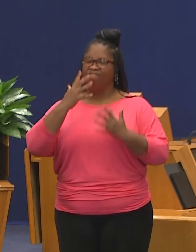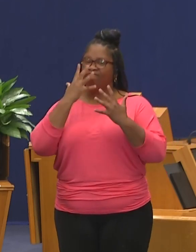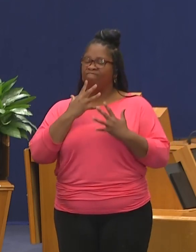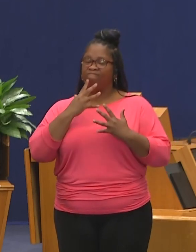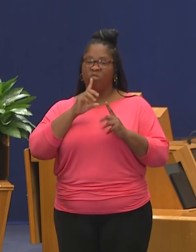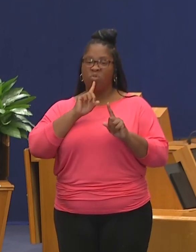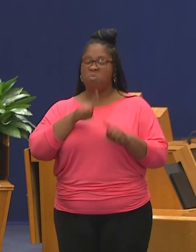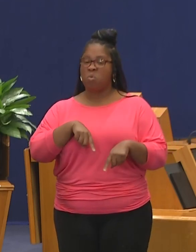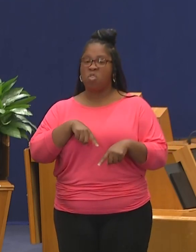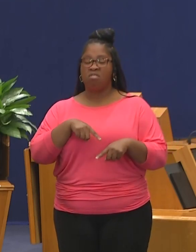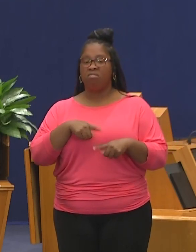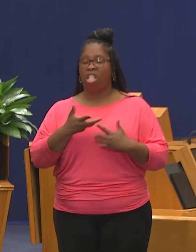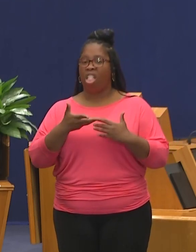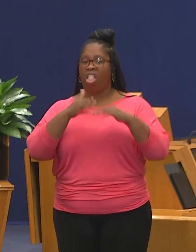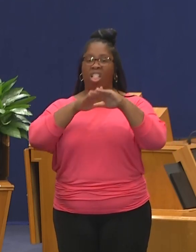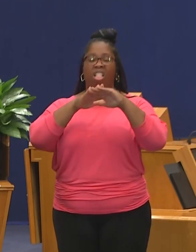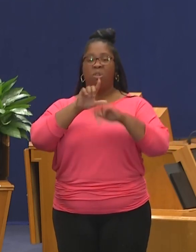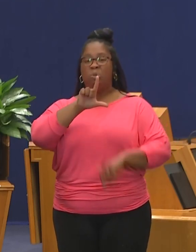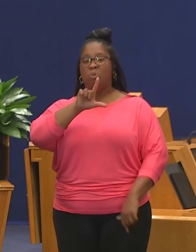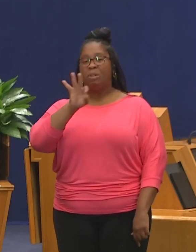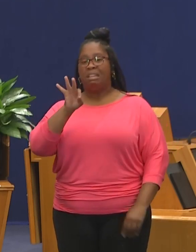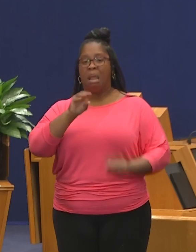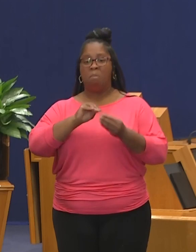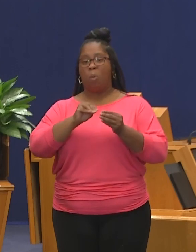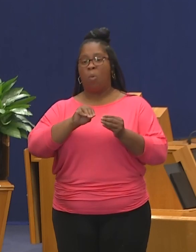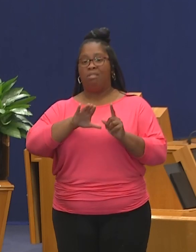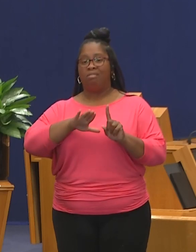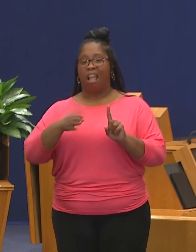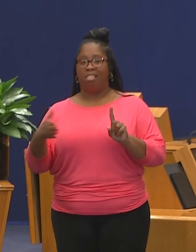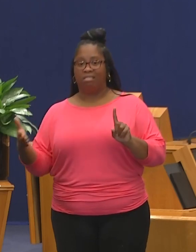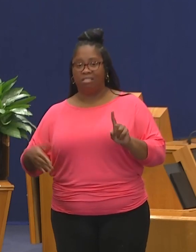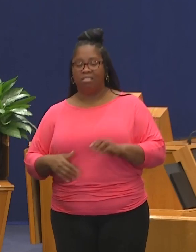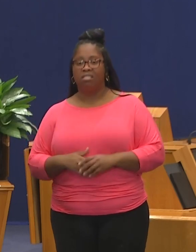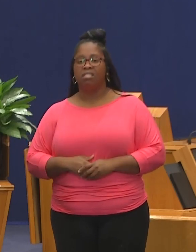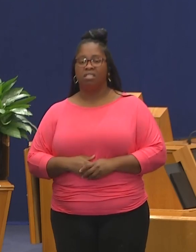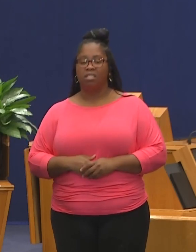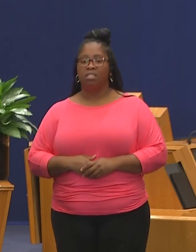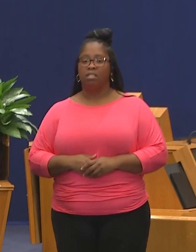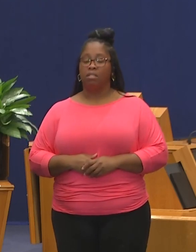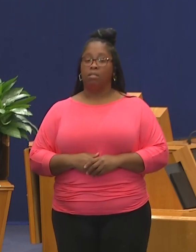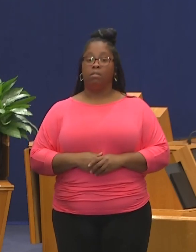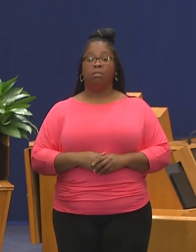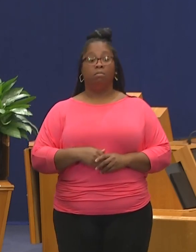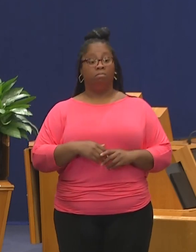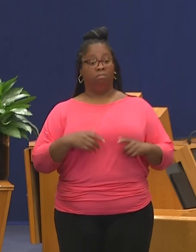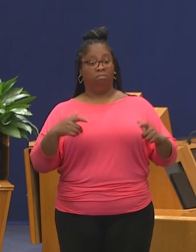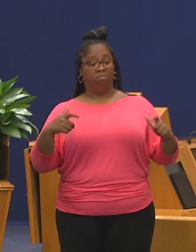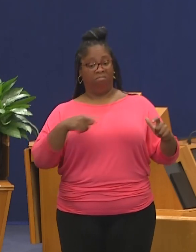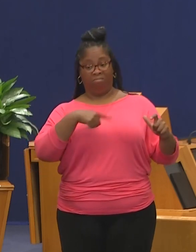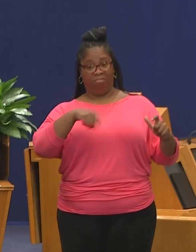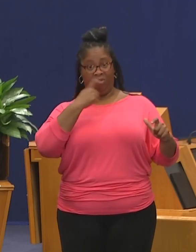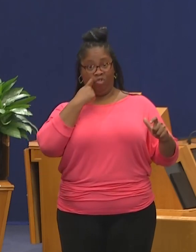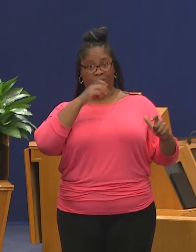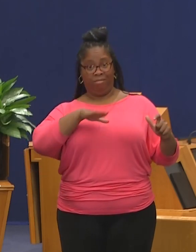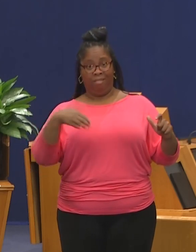COUNTY. SAD TO REPORT AN ADDITIONAL 29 DEATHS HAVE OCCURRED.